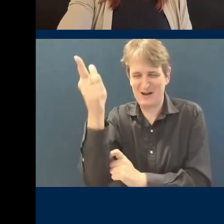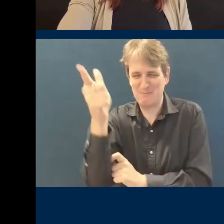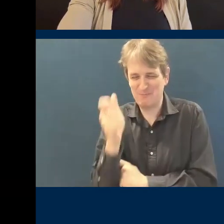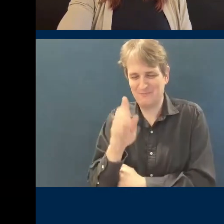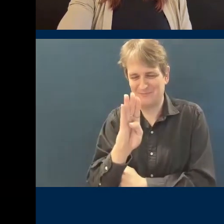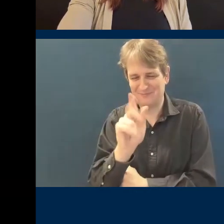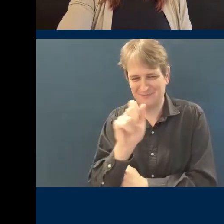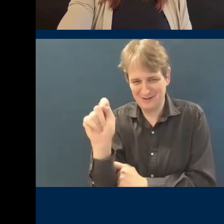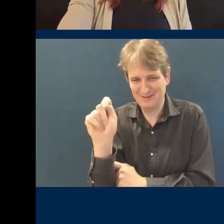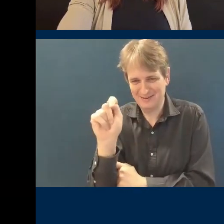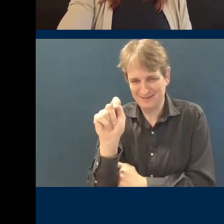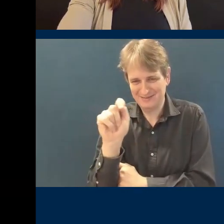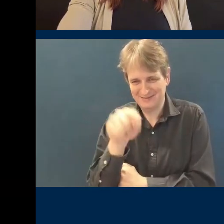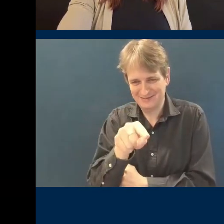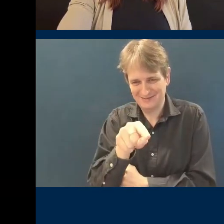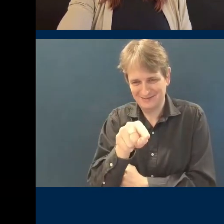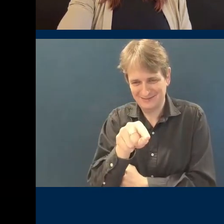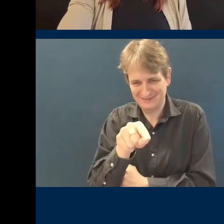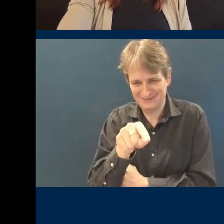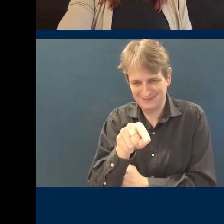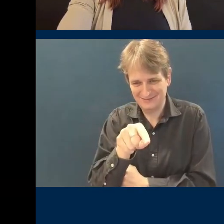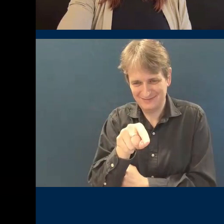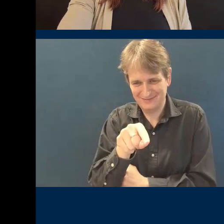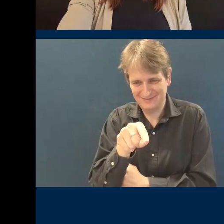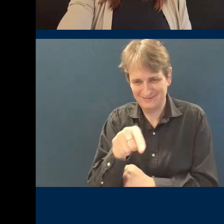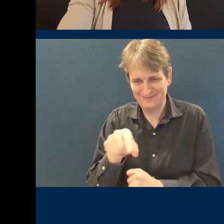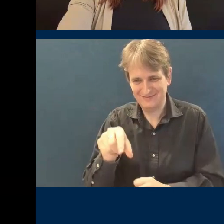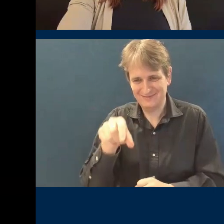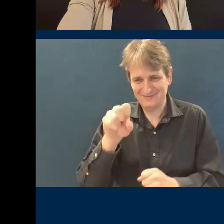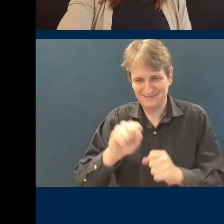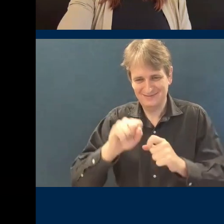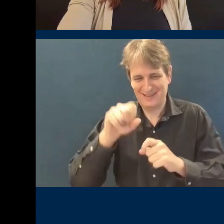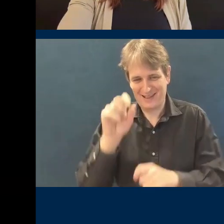you know, this picture on the description. Here is a giant bullet.